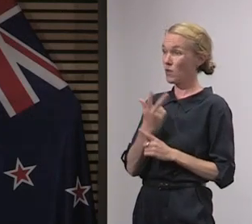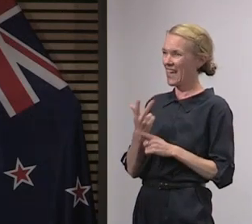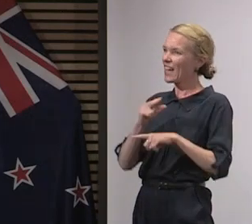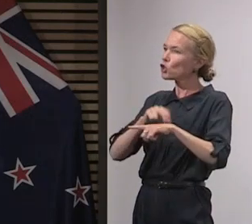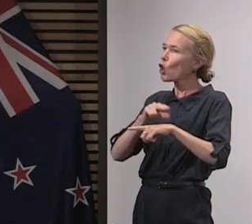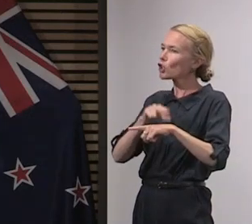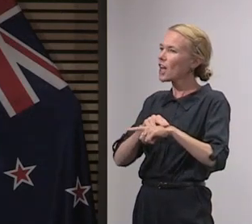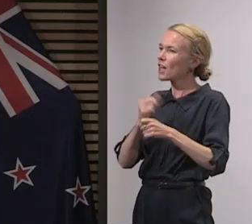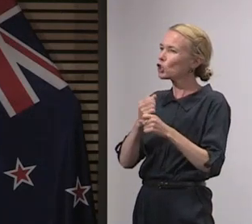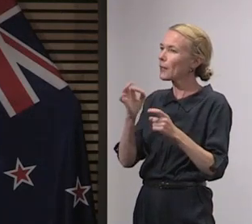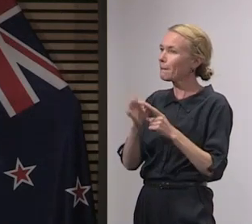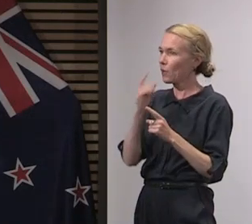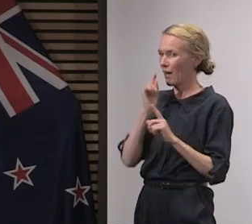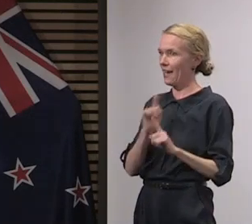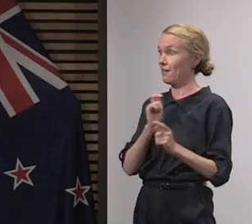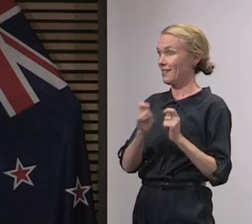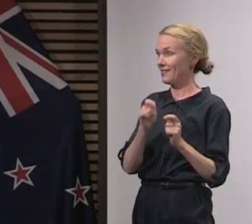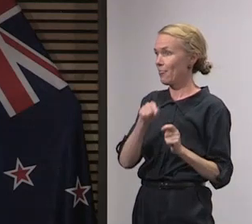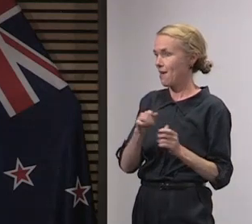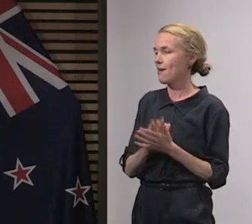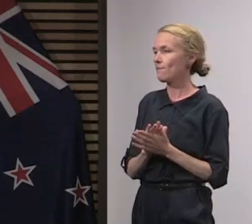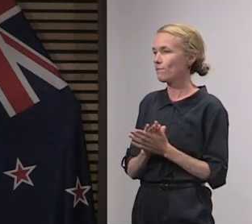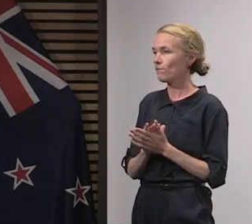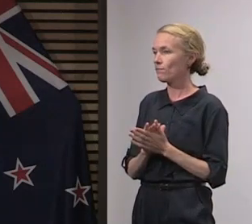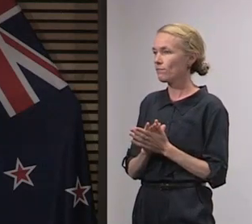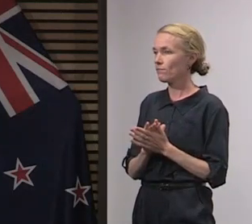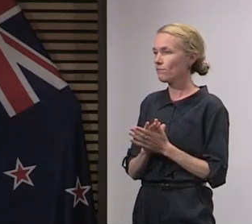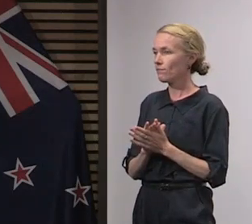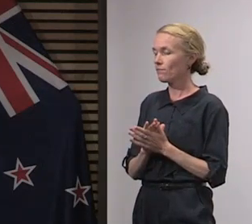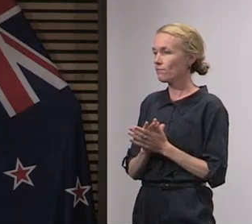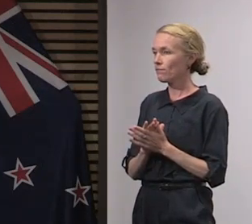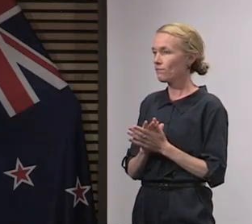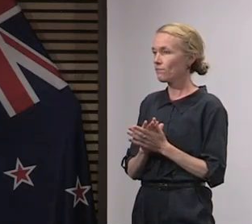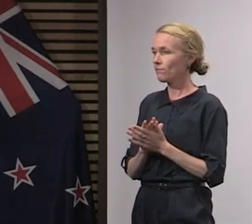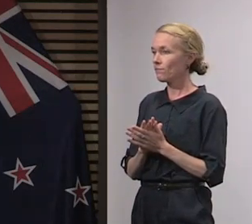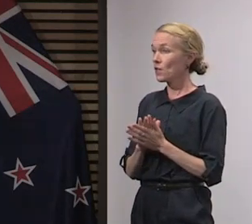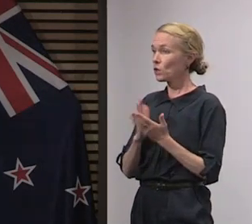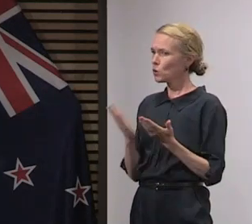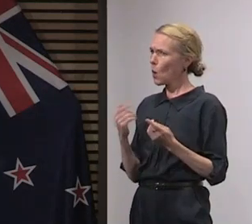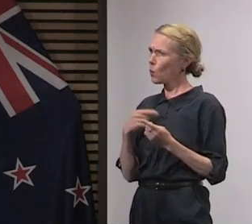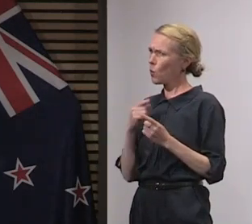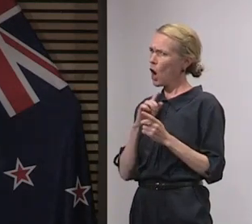from today, 65 community-based assessment centres in place and 48 designated swabbing